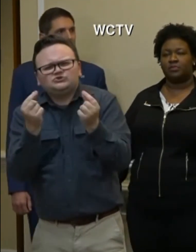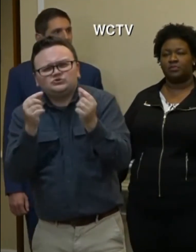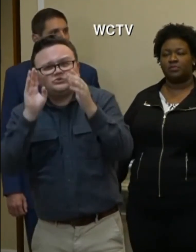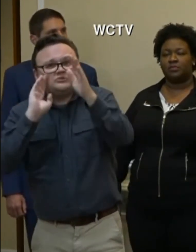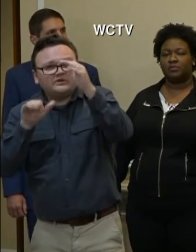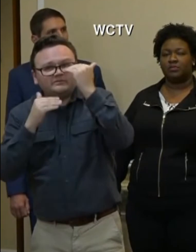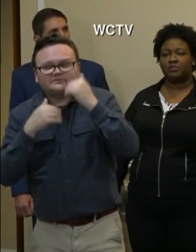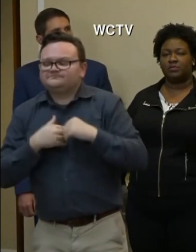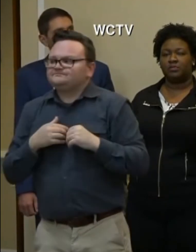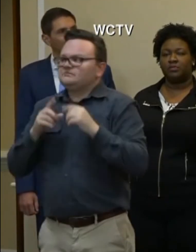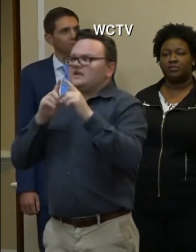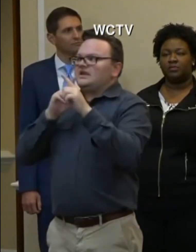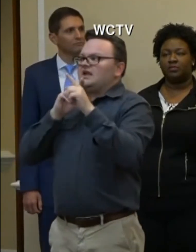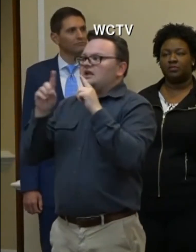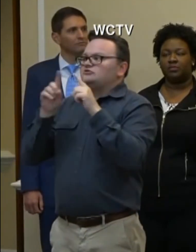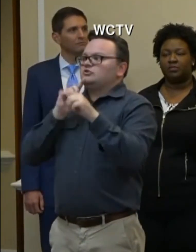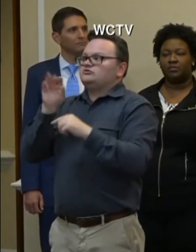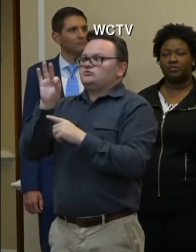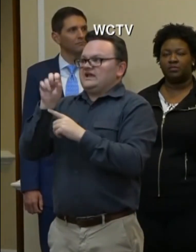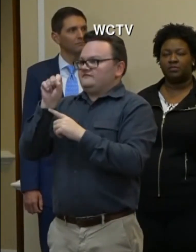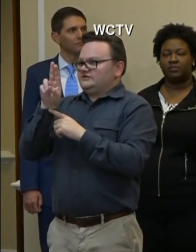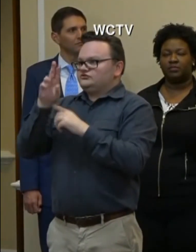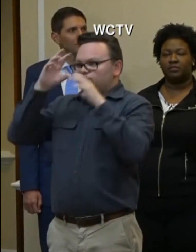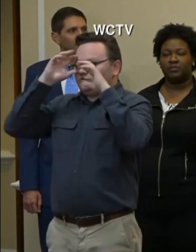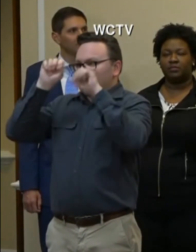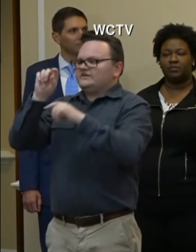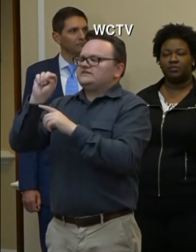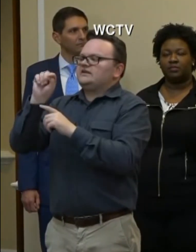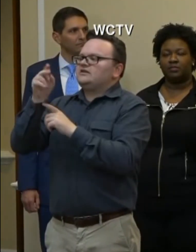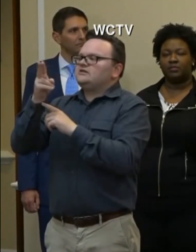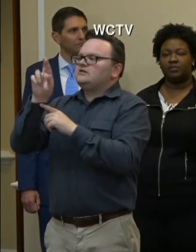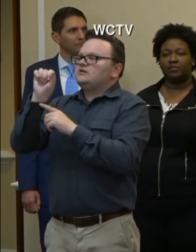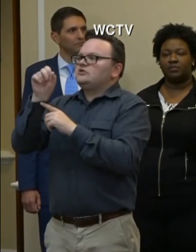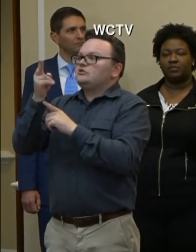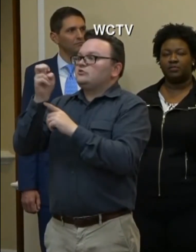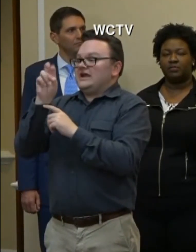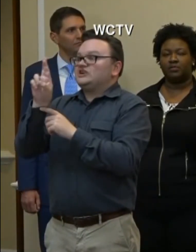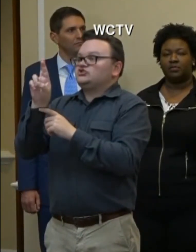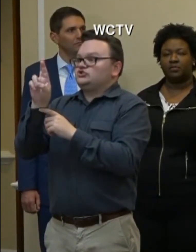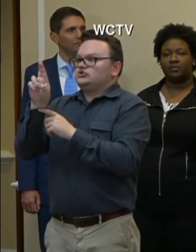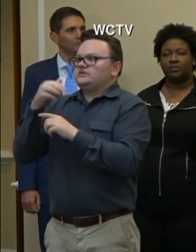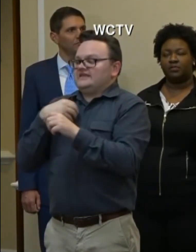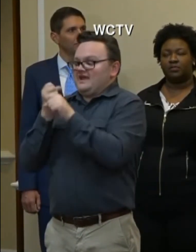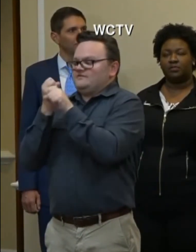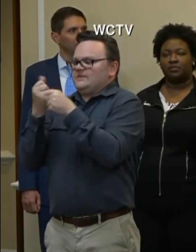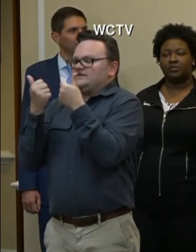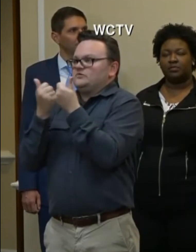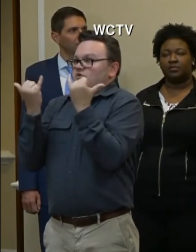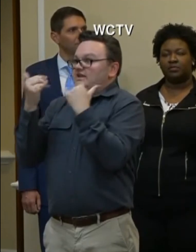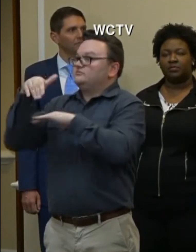Thrasher at FSU I mean obviously they've got a lot of competitions they are I think they have a baseball game tonight they're going going forward with that